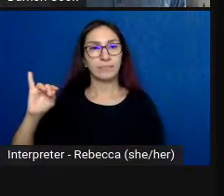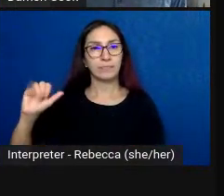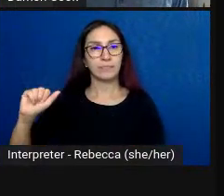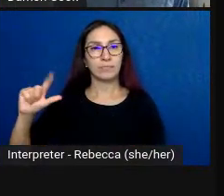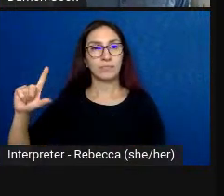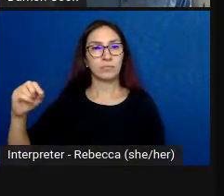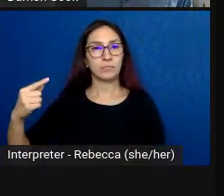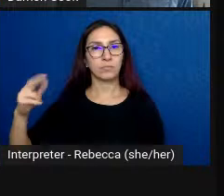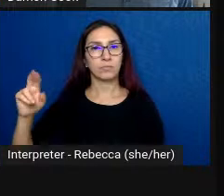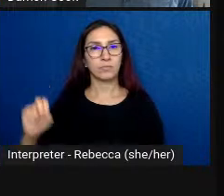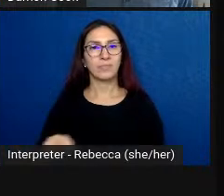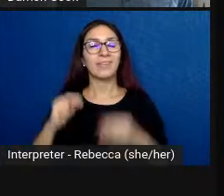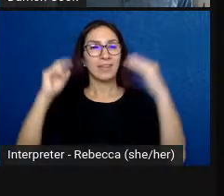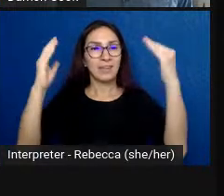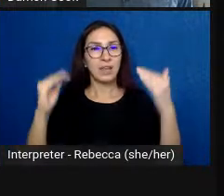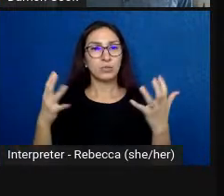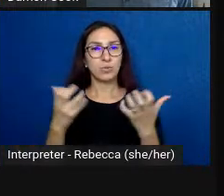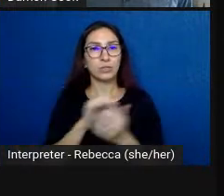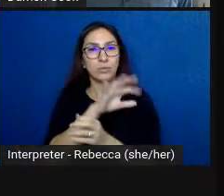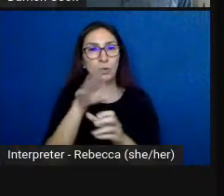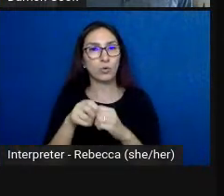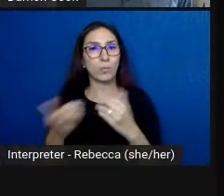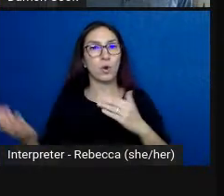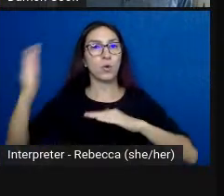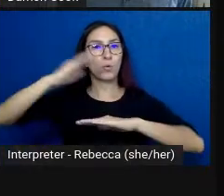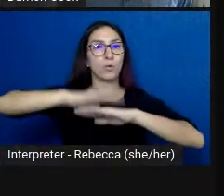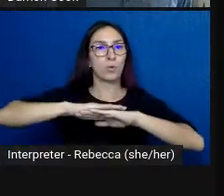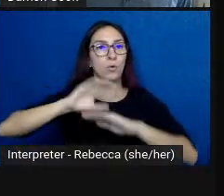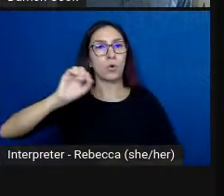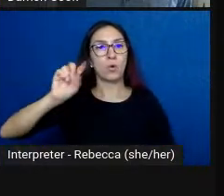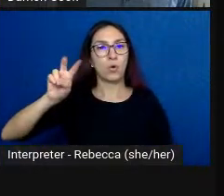the overall mark up and we will add one for the opening trigger and the closing of the Dialog. [REFERRING TO SLIDES]